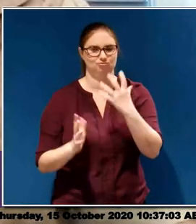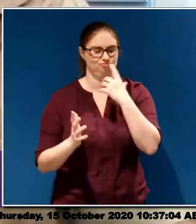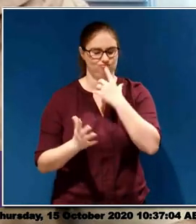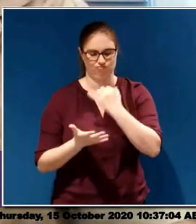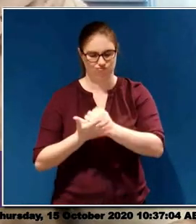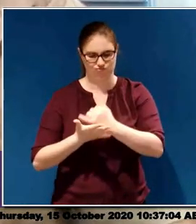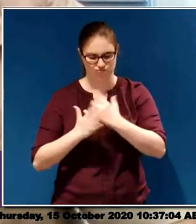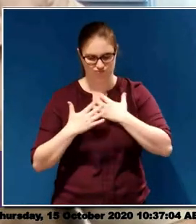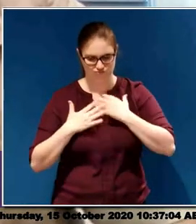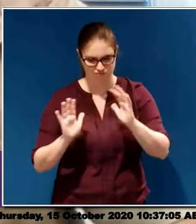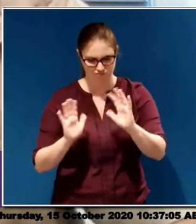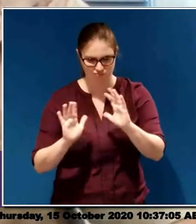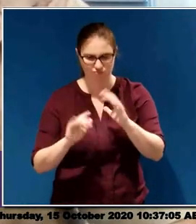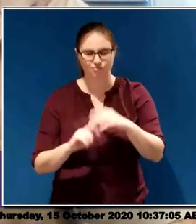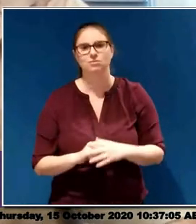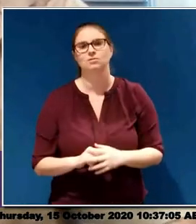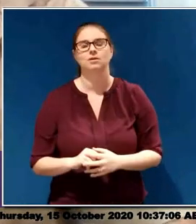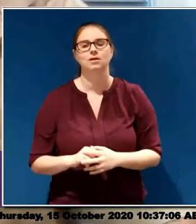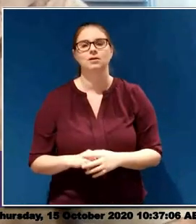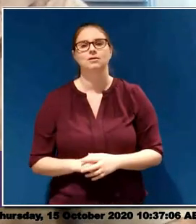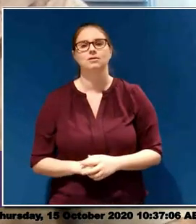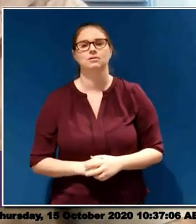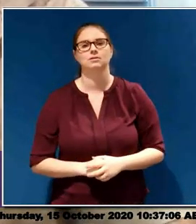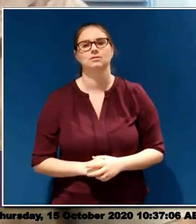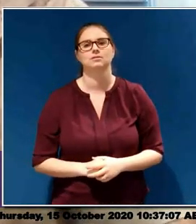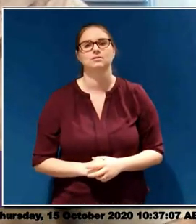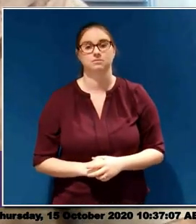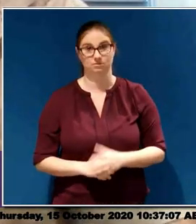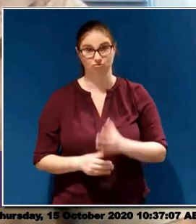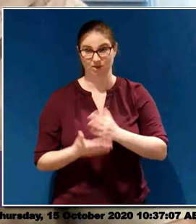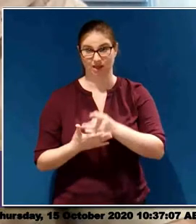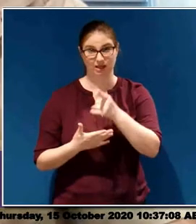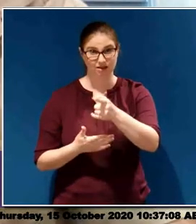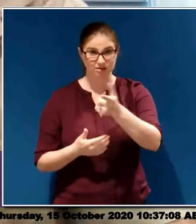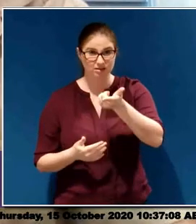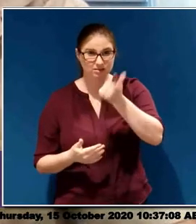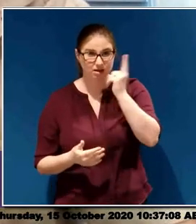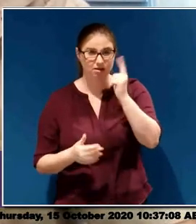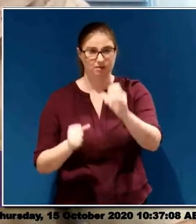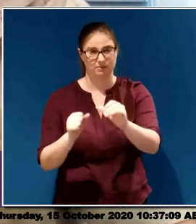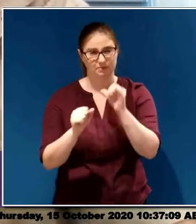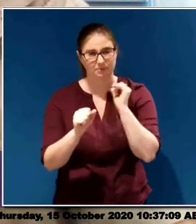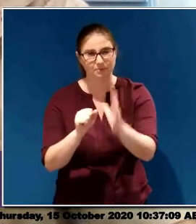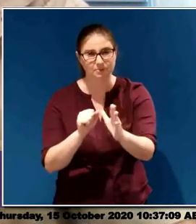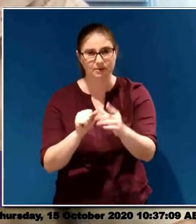She did everything she could to make Jack's life easier.